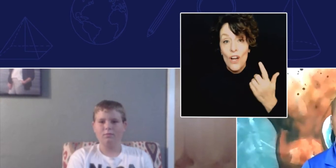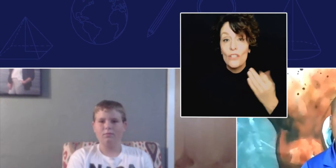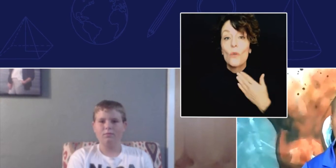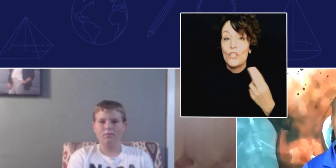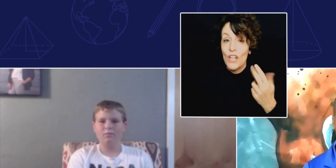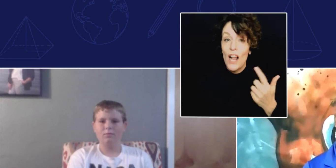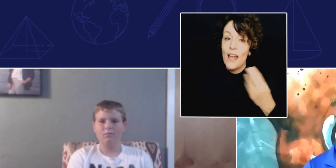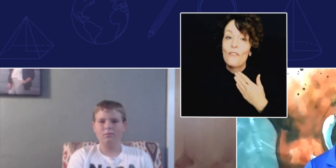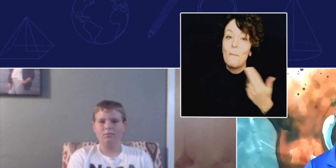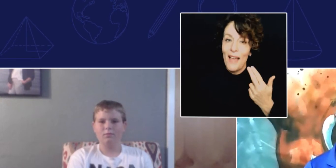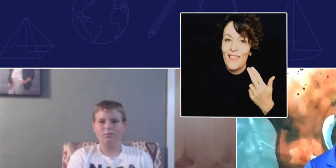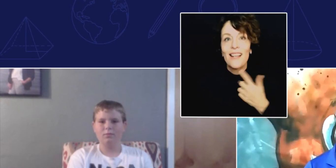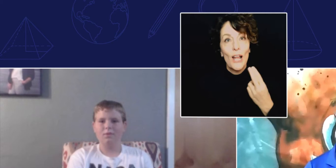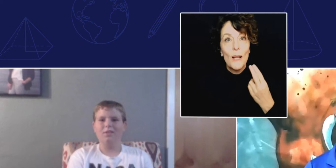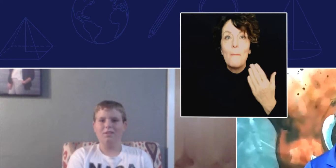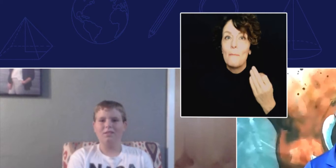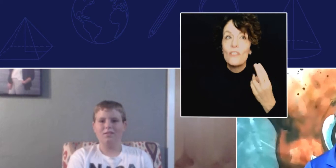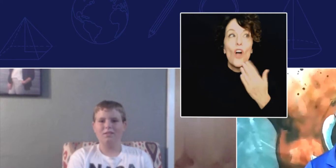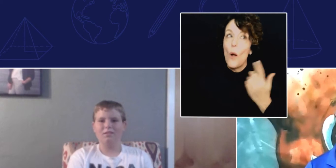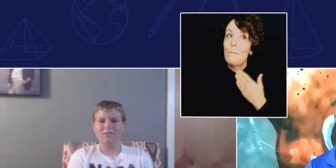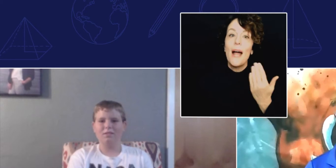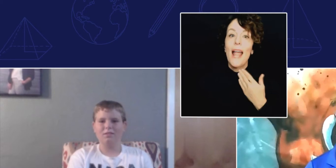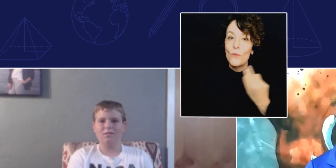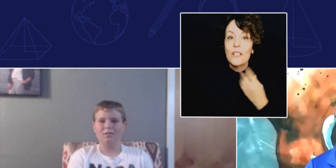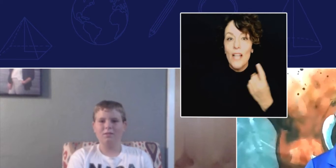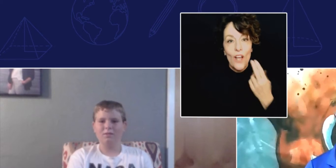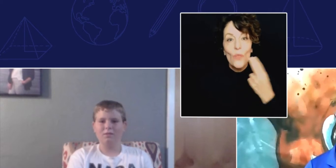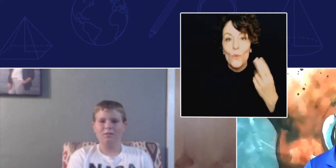but I also took a lot of math, like, most--like, all my outside or other